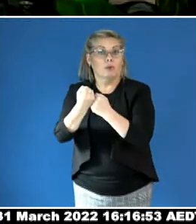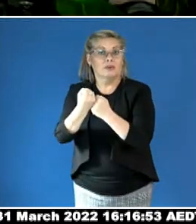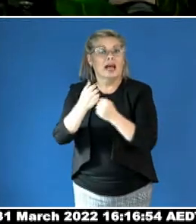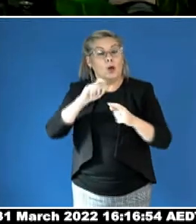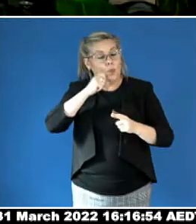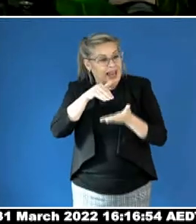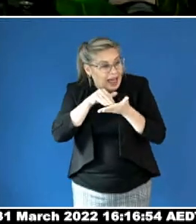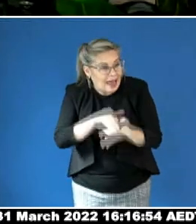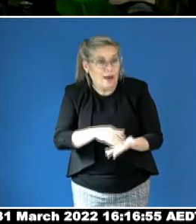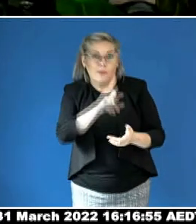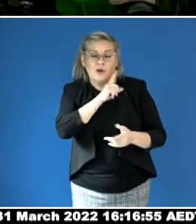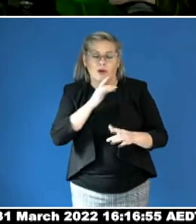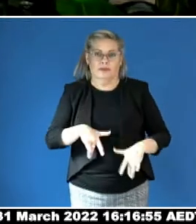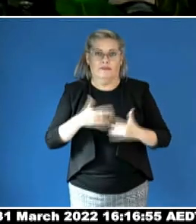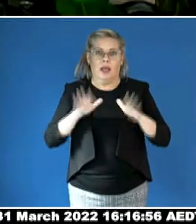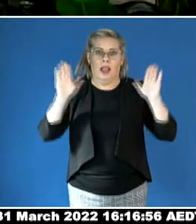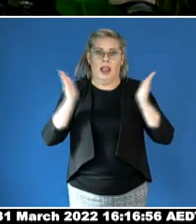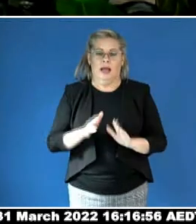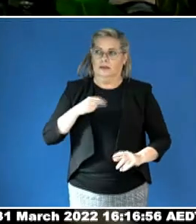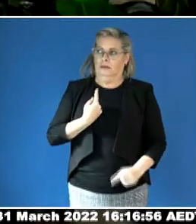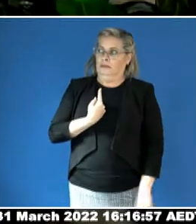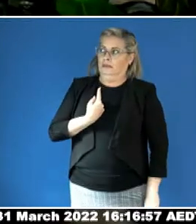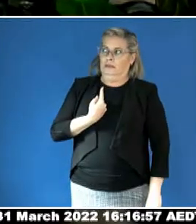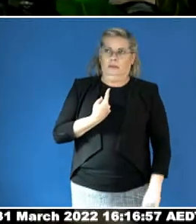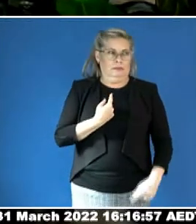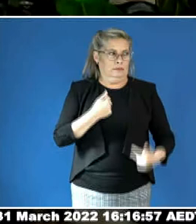isolation and loneliness and the vulnerabilities to abuse that come with these